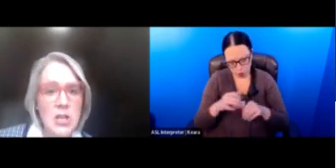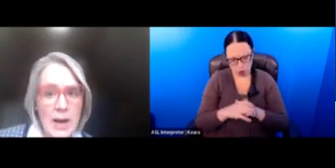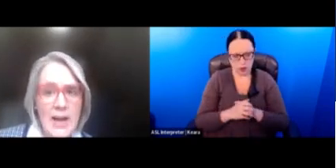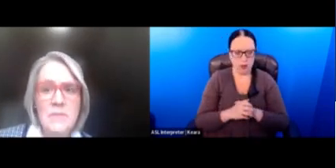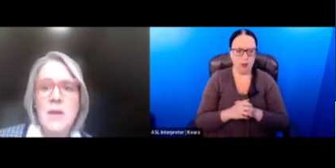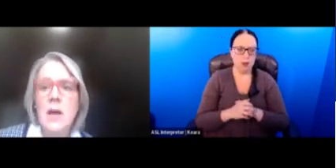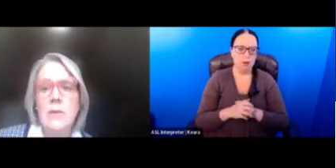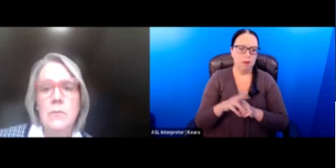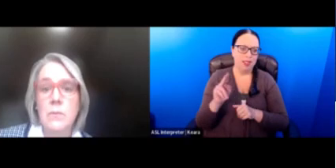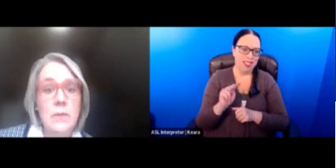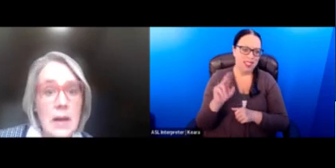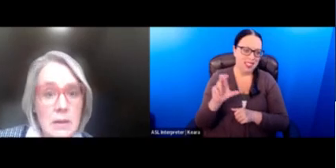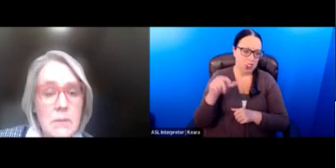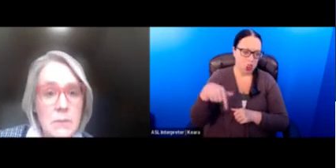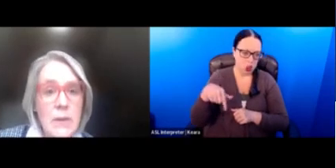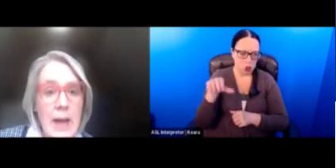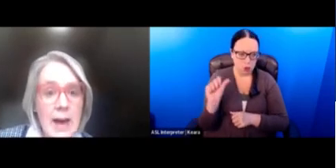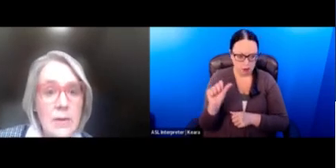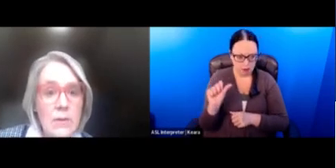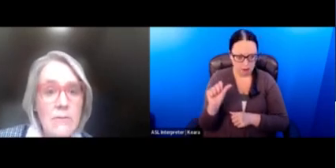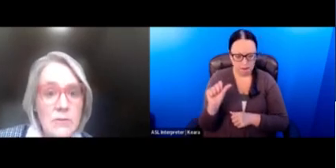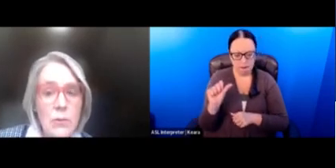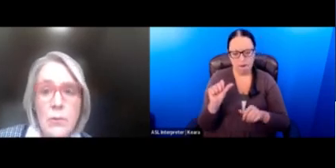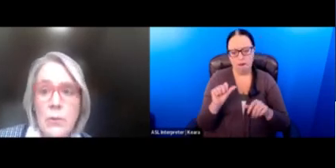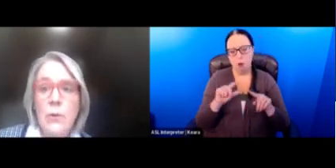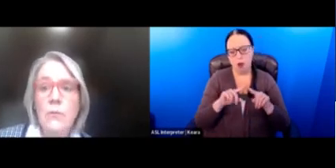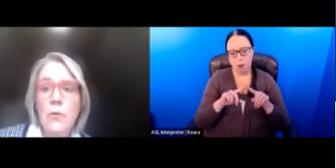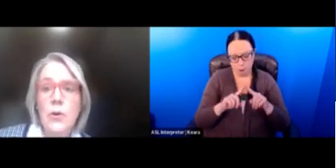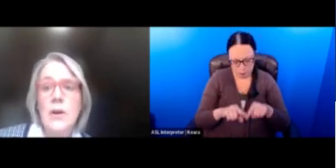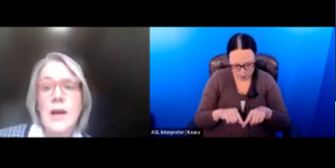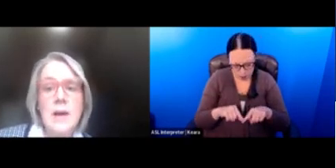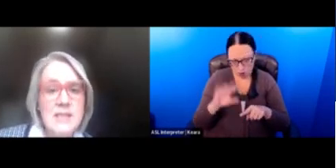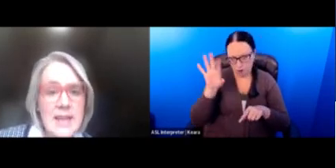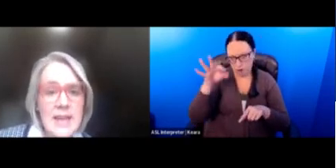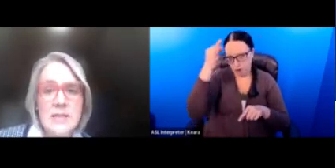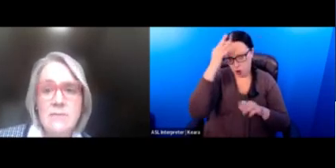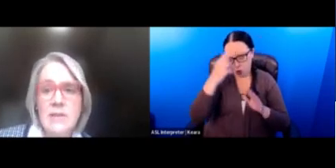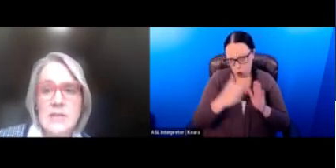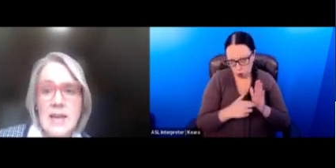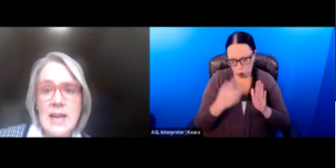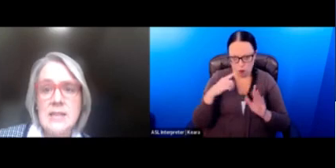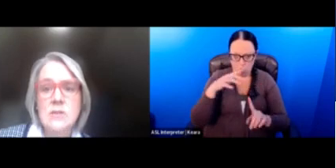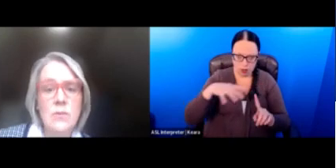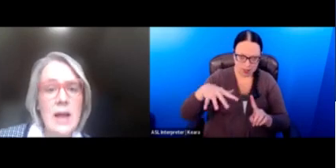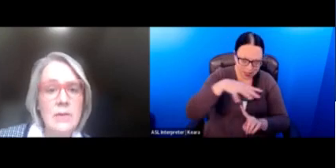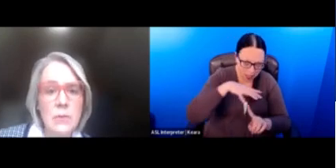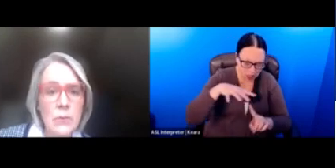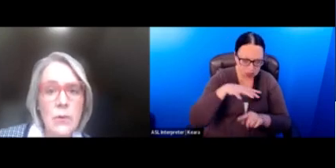settings relied on the role for Person centered planning that Mary Lou reference, we wrote